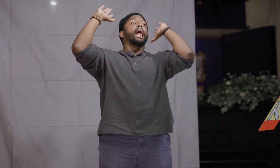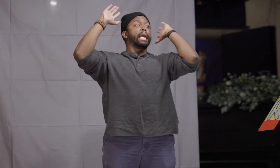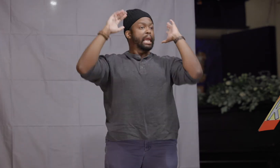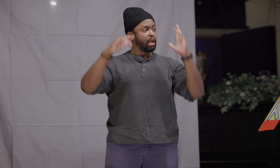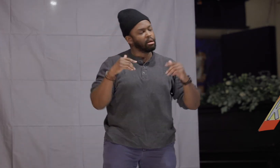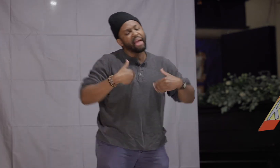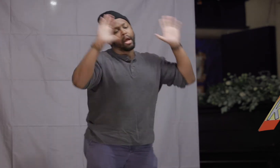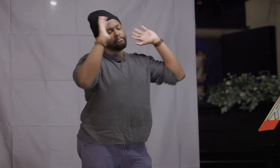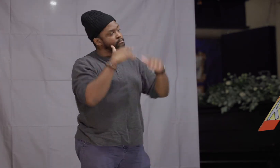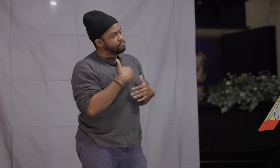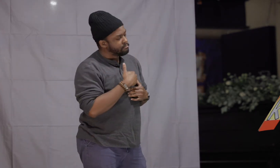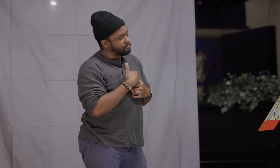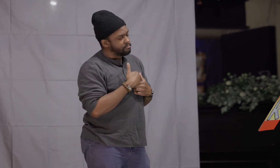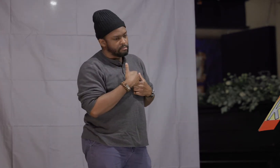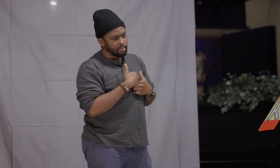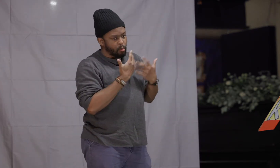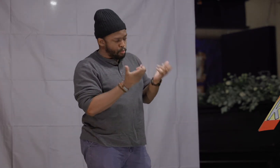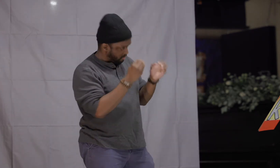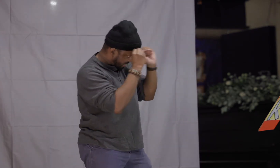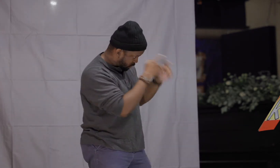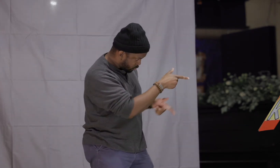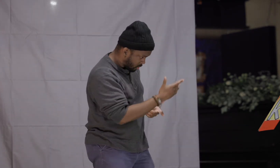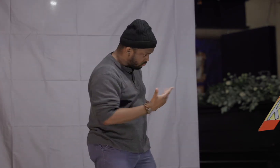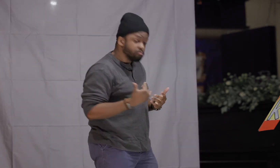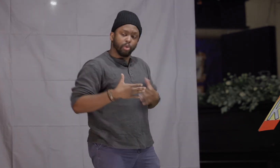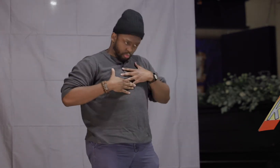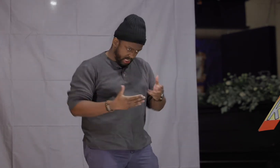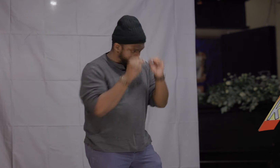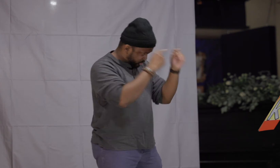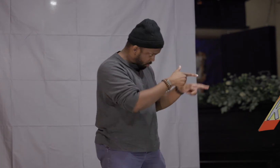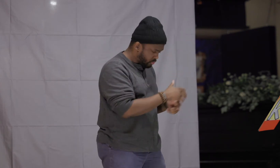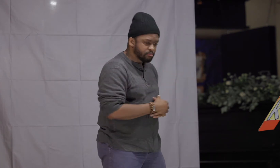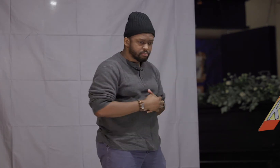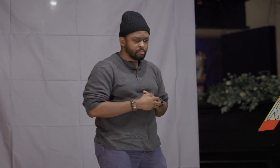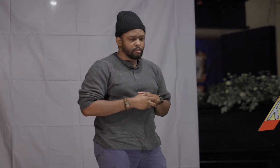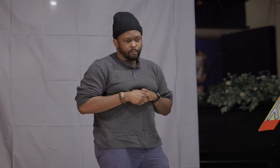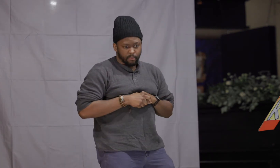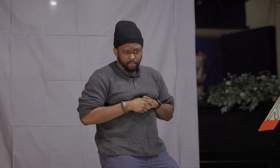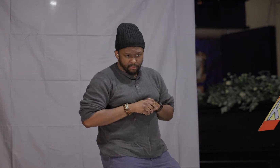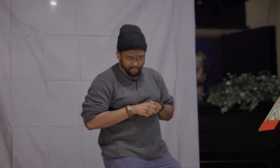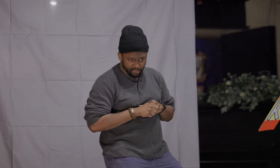After giving in, the blacksmith taught this artist everything he needed to know about forging iron.